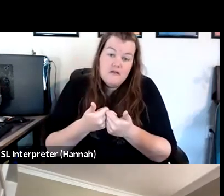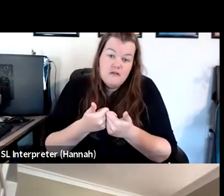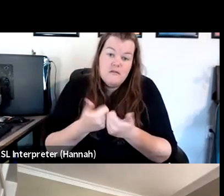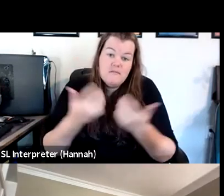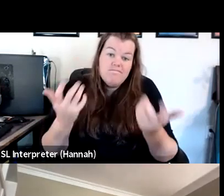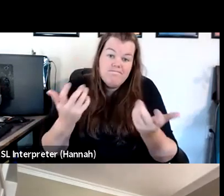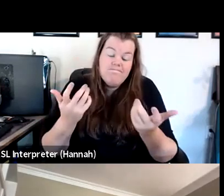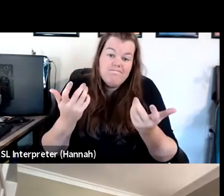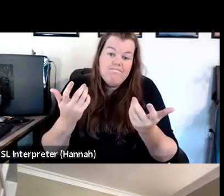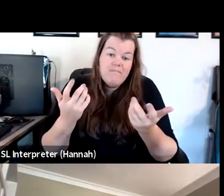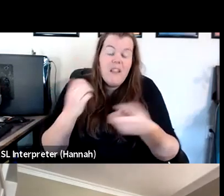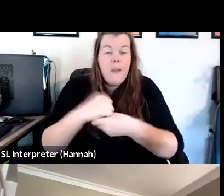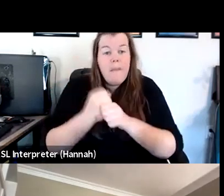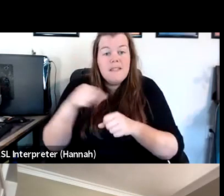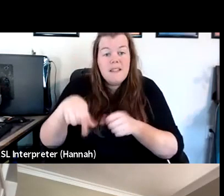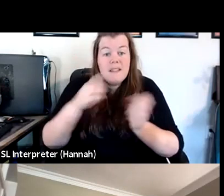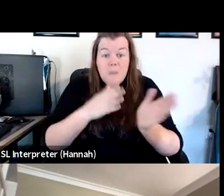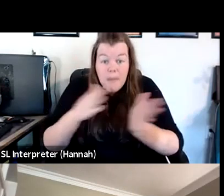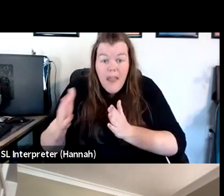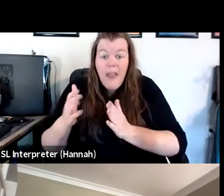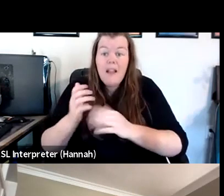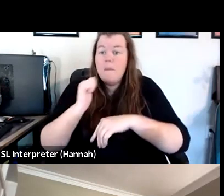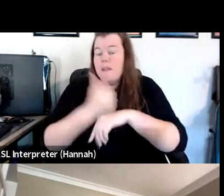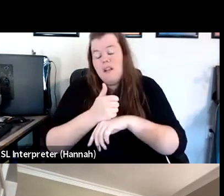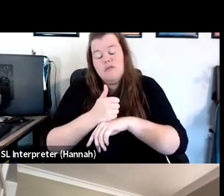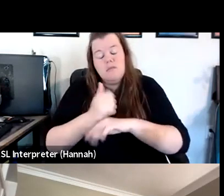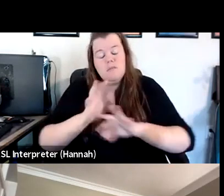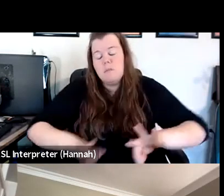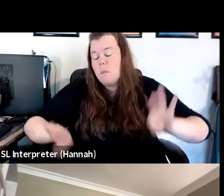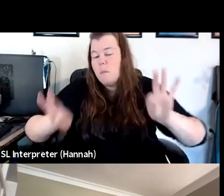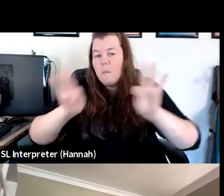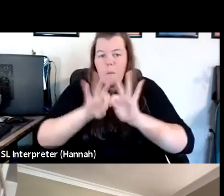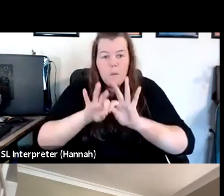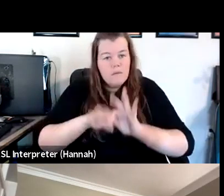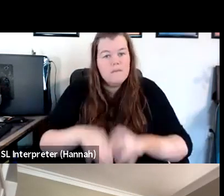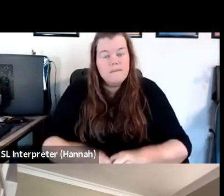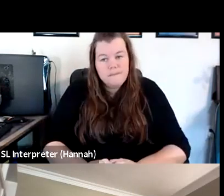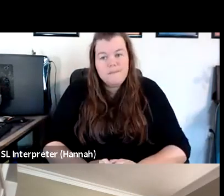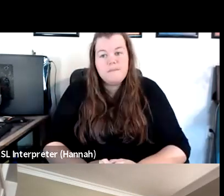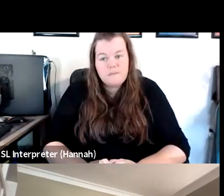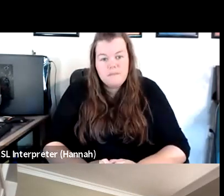makes this plan and its implementation just that much more important for sure and just extremely